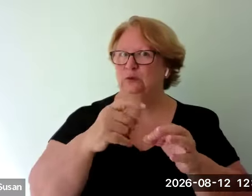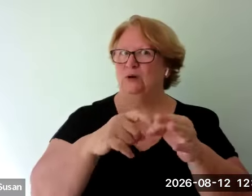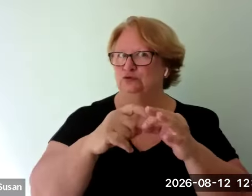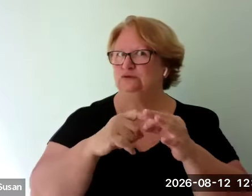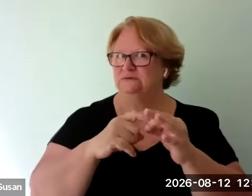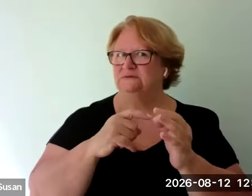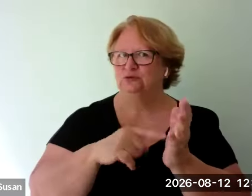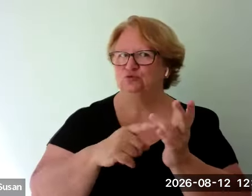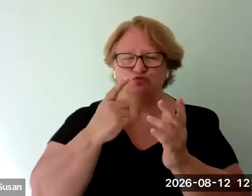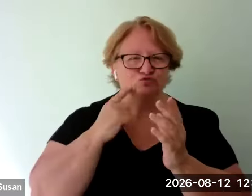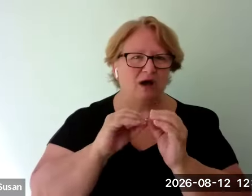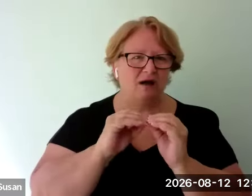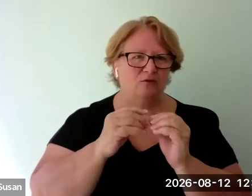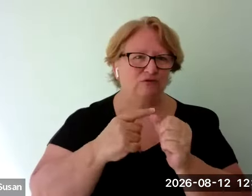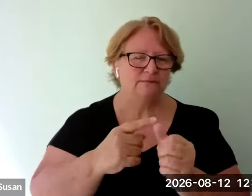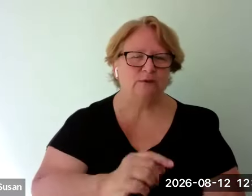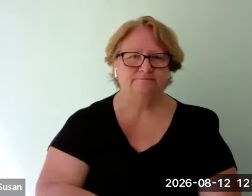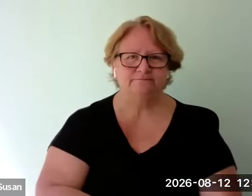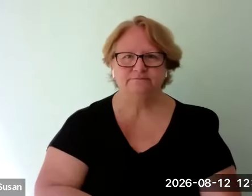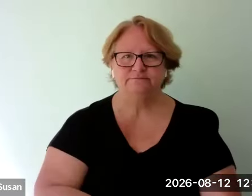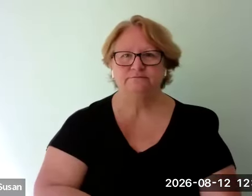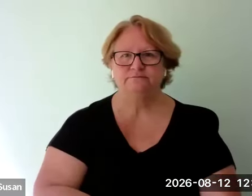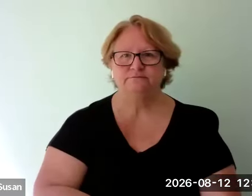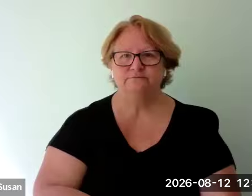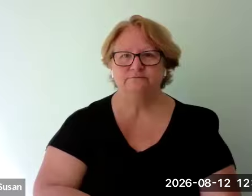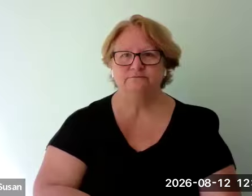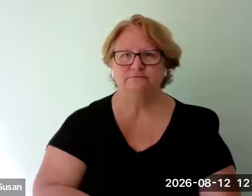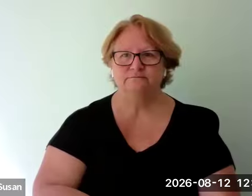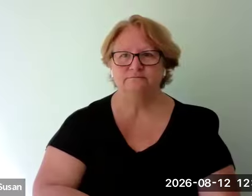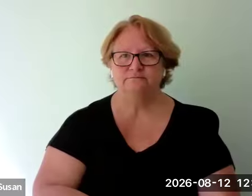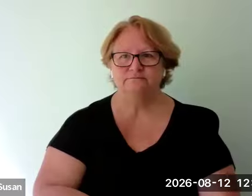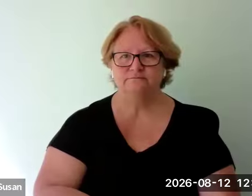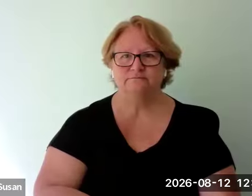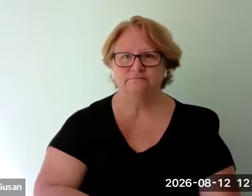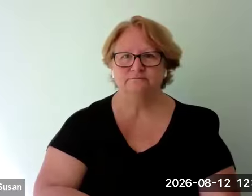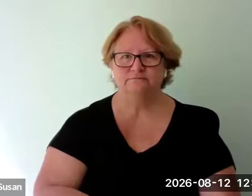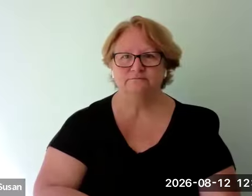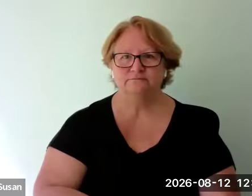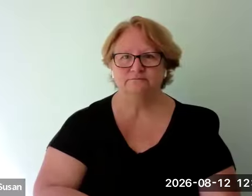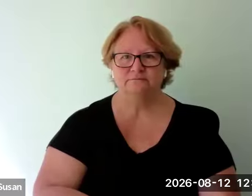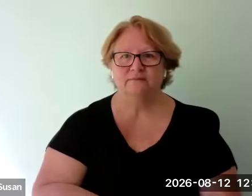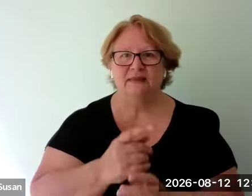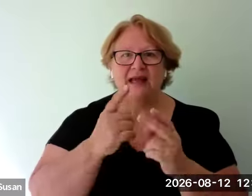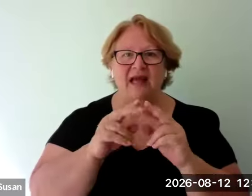it will be - yeah. It will be very hard for both us and any last minute inquiries